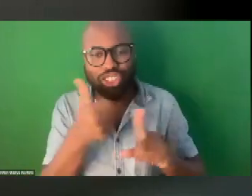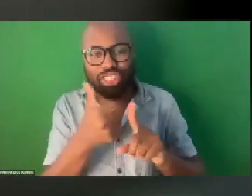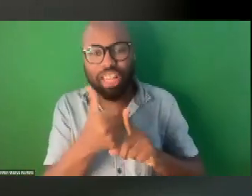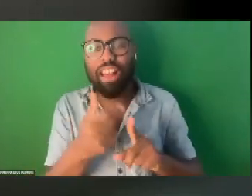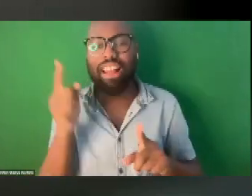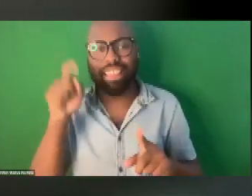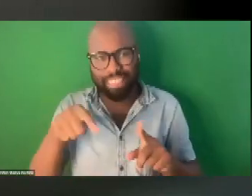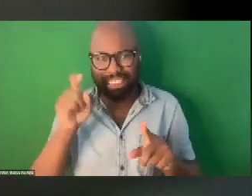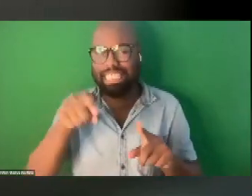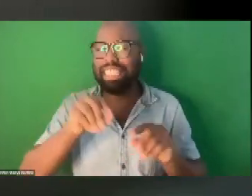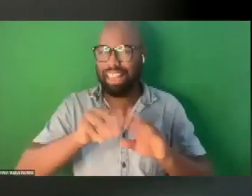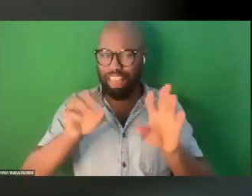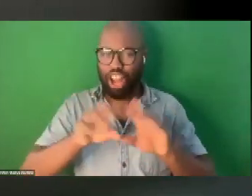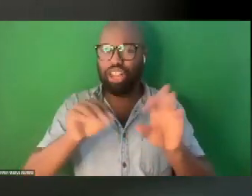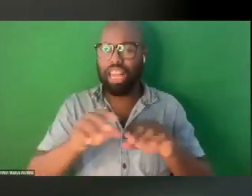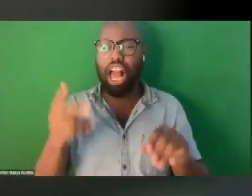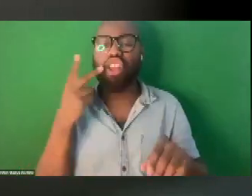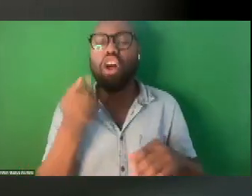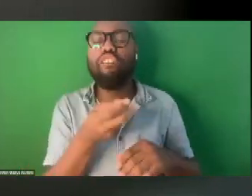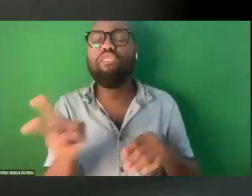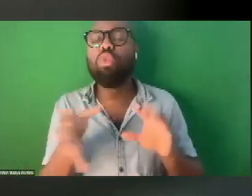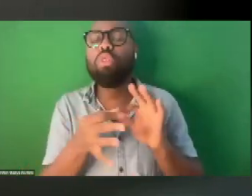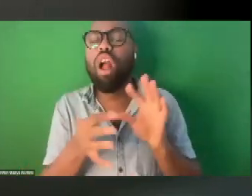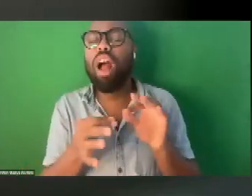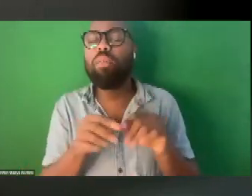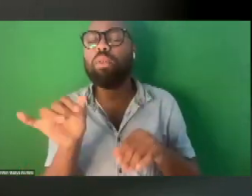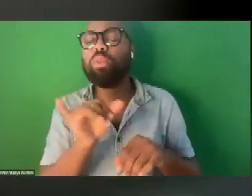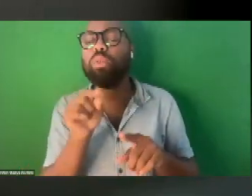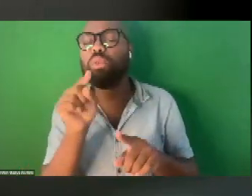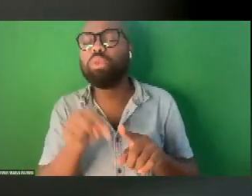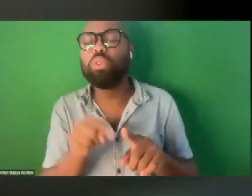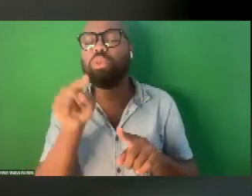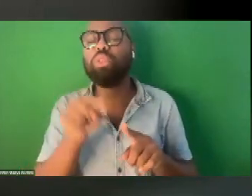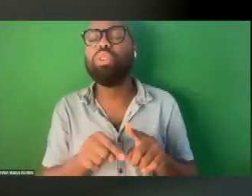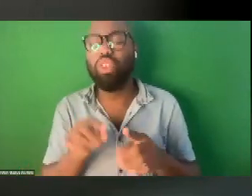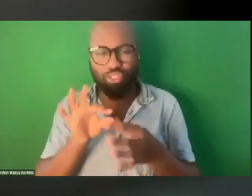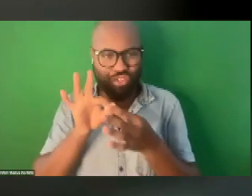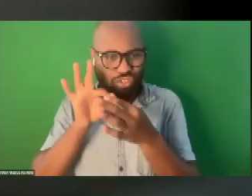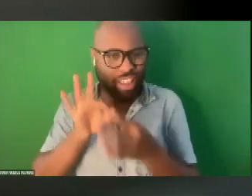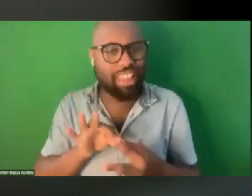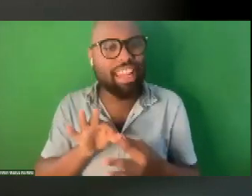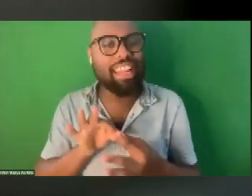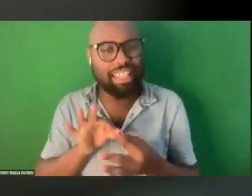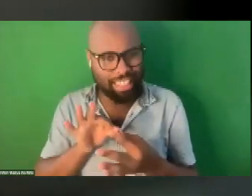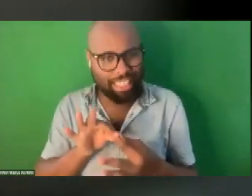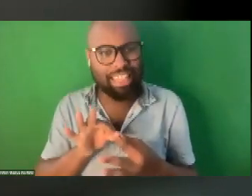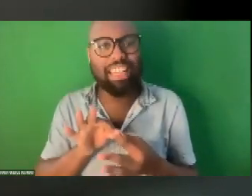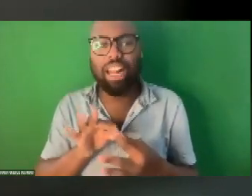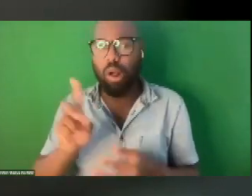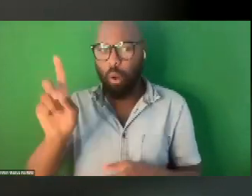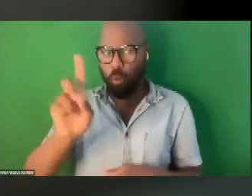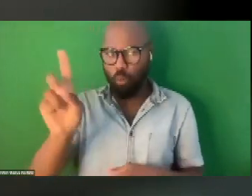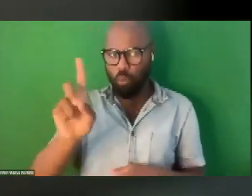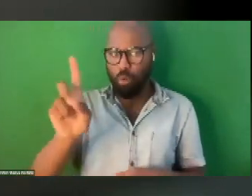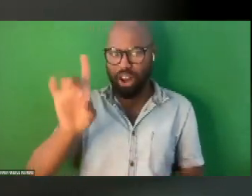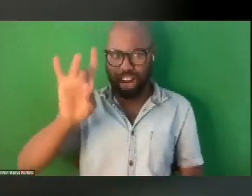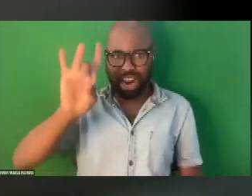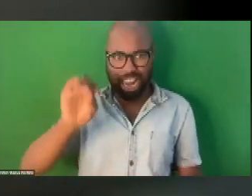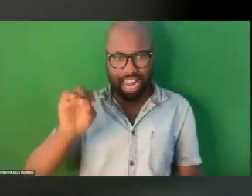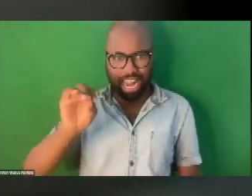I saw a couple of comments too around like where did the 80% come from?